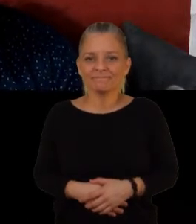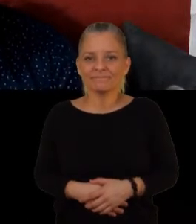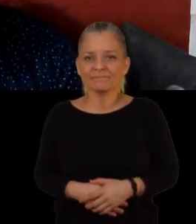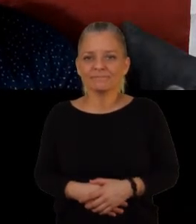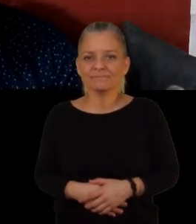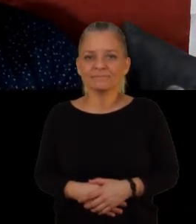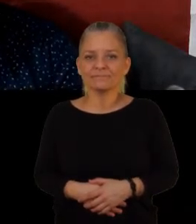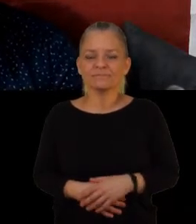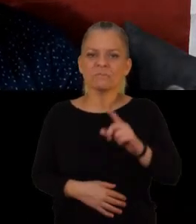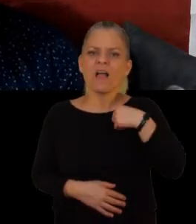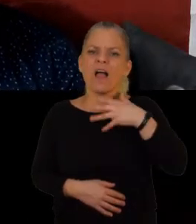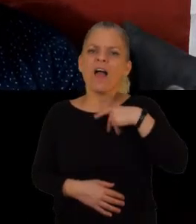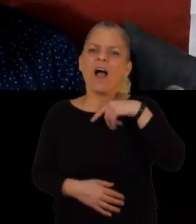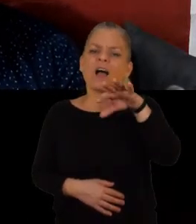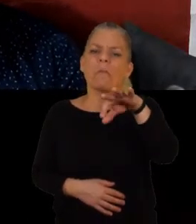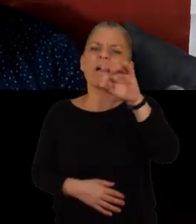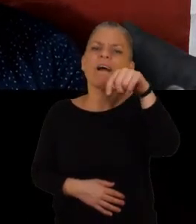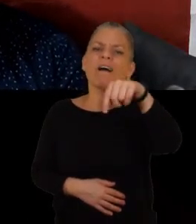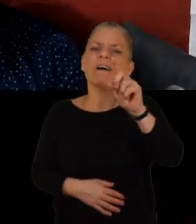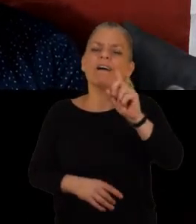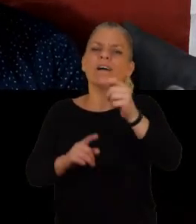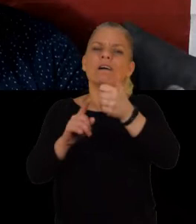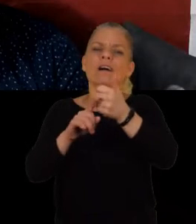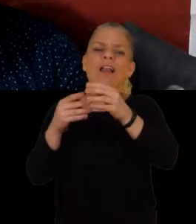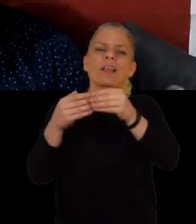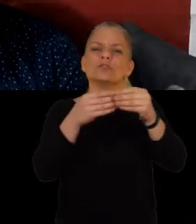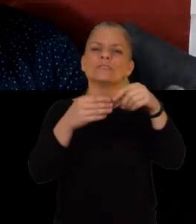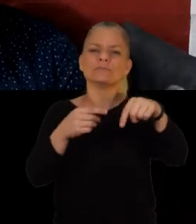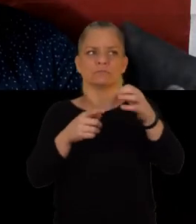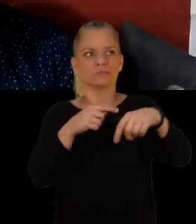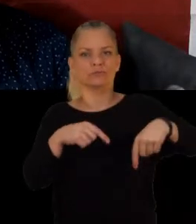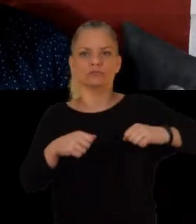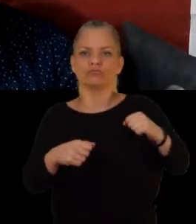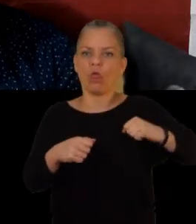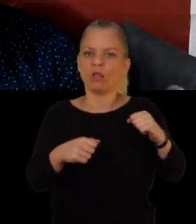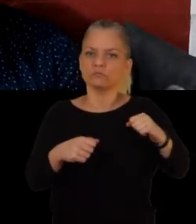chatting and almost have to bring us to an end but i would like to pick up in this peer leadership